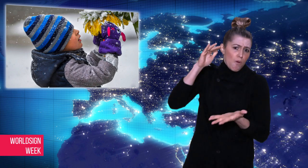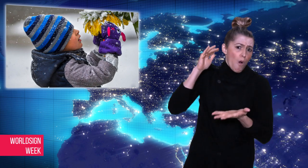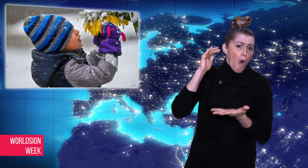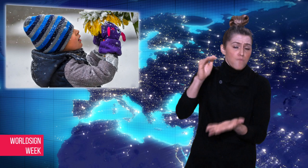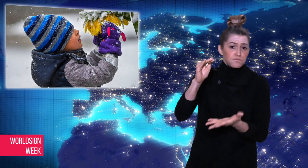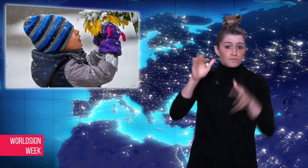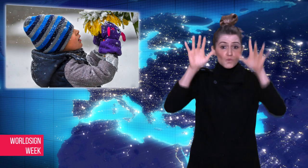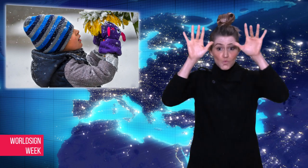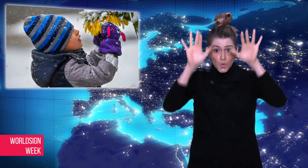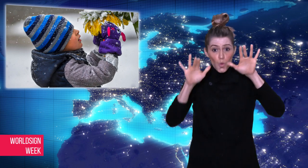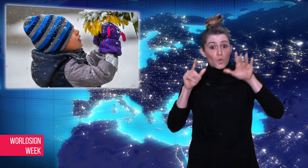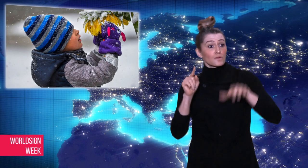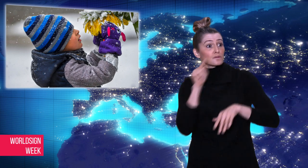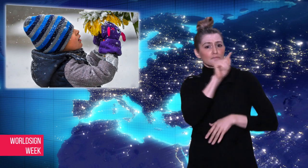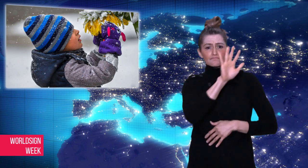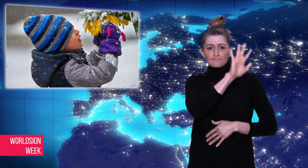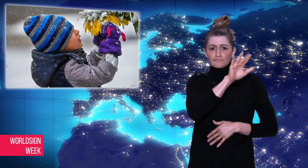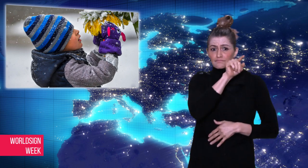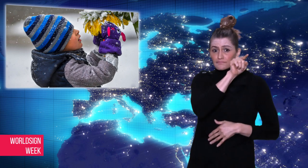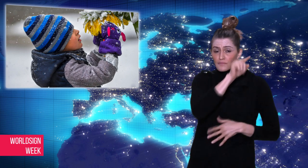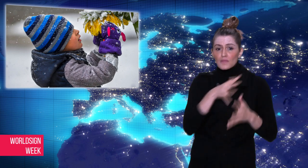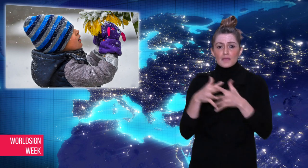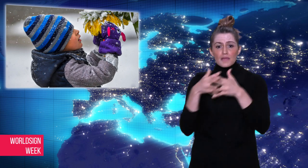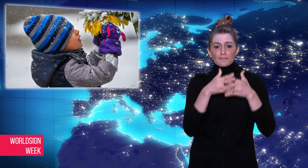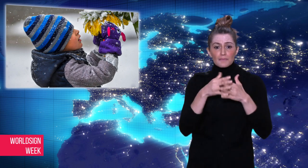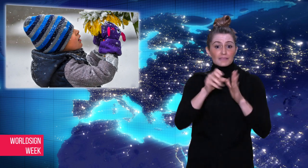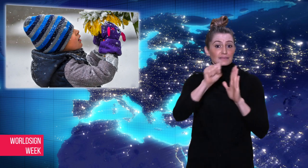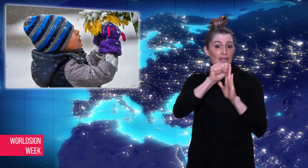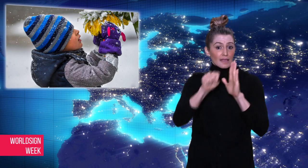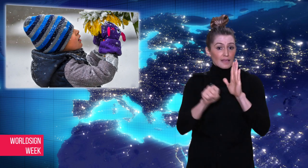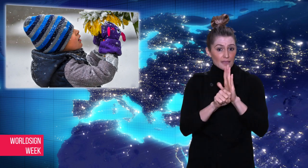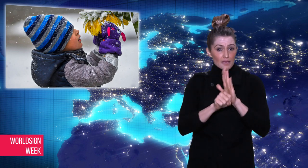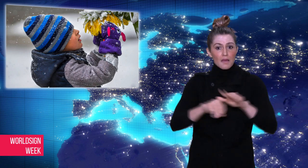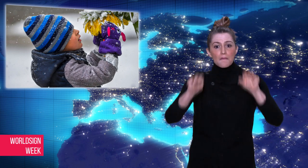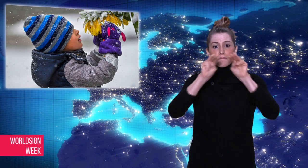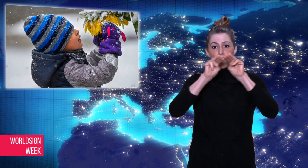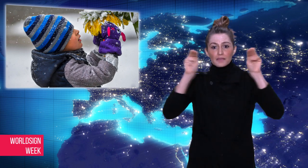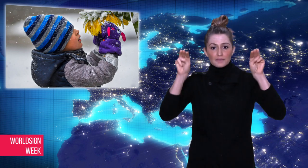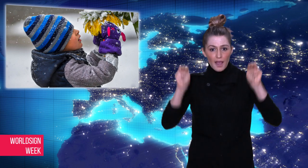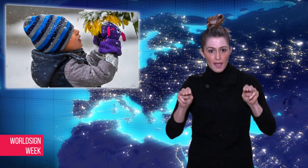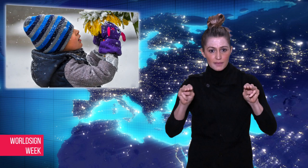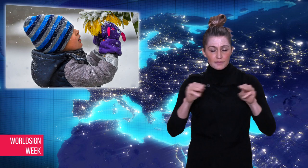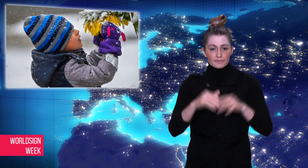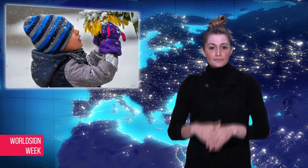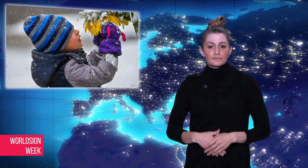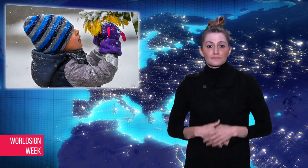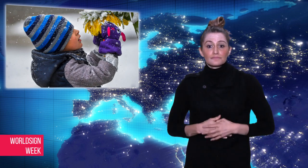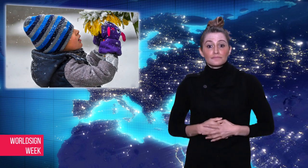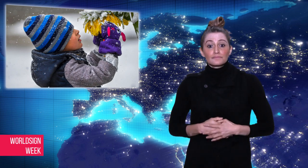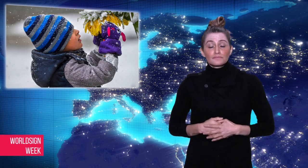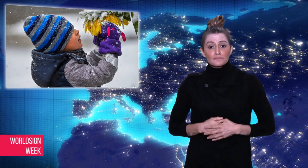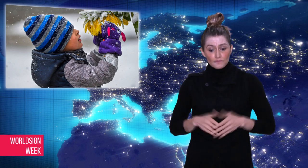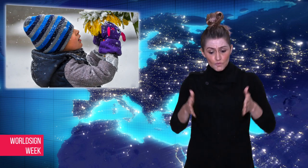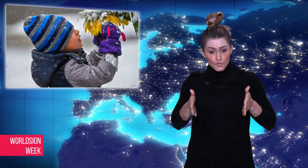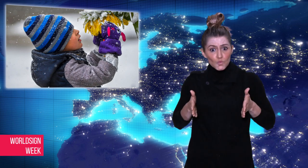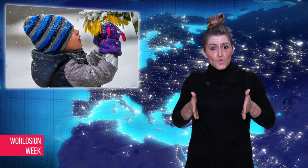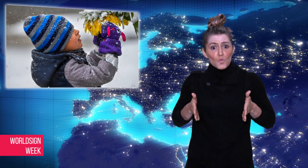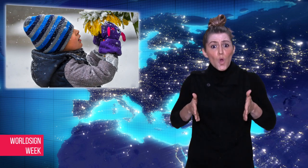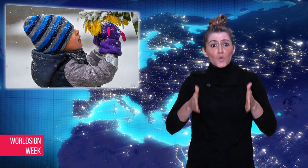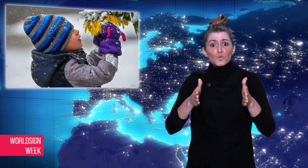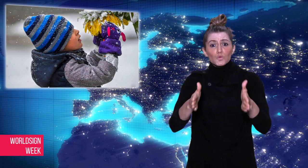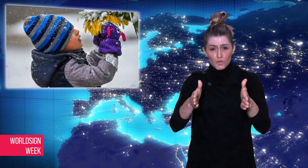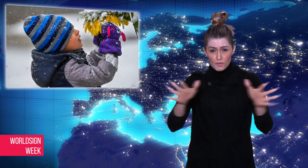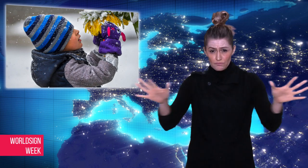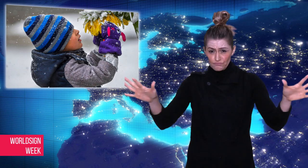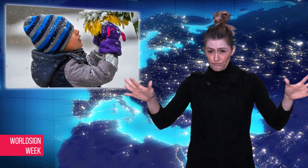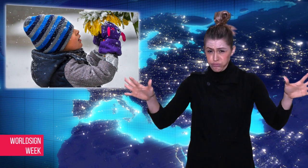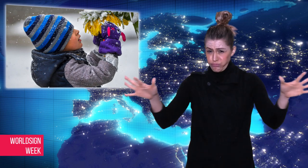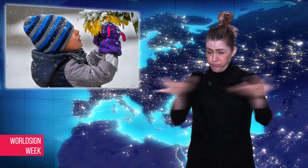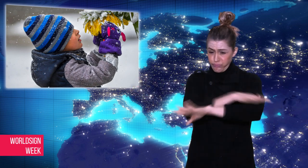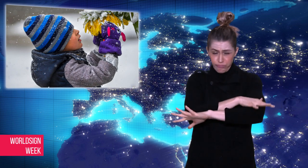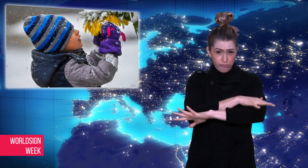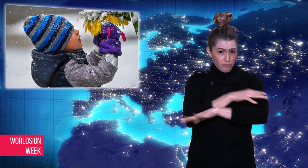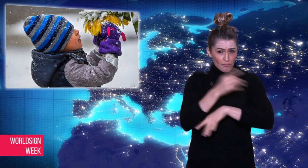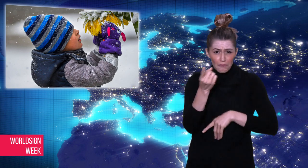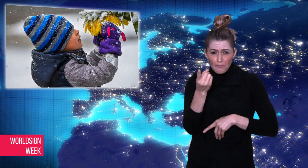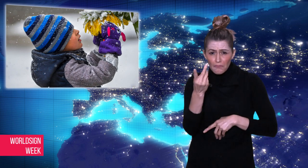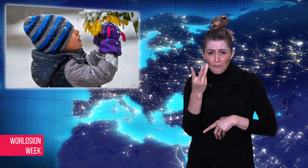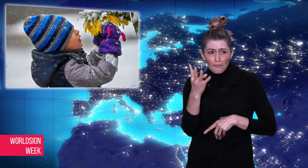Montana. It forced schools in several areas to close